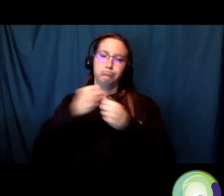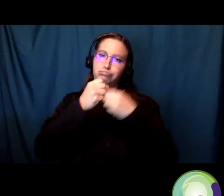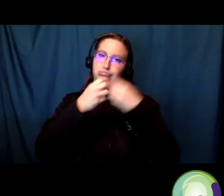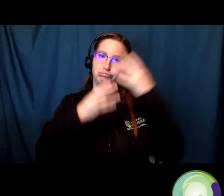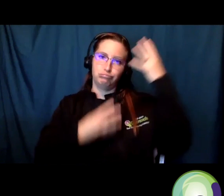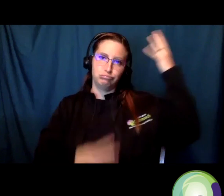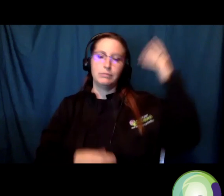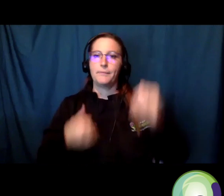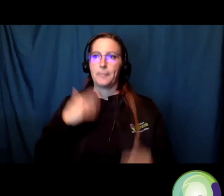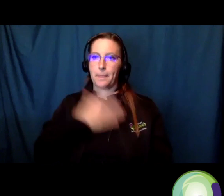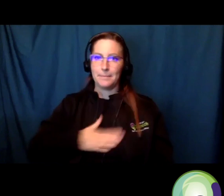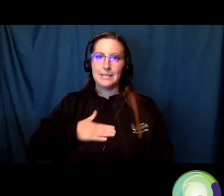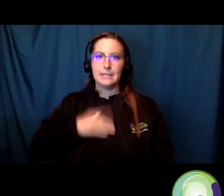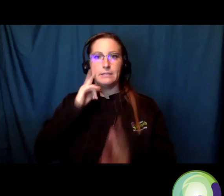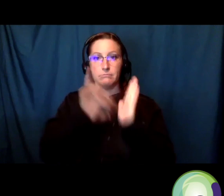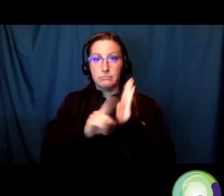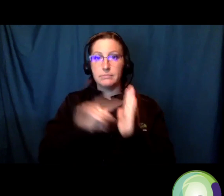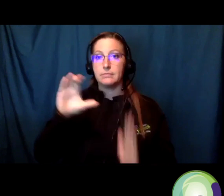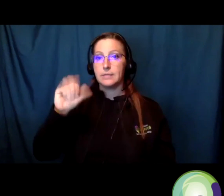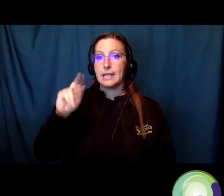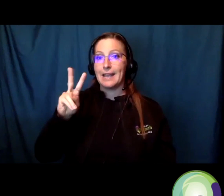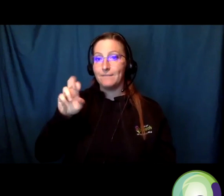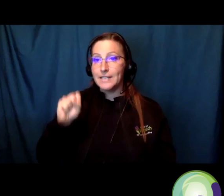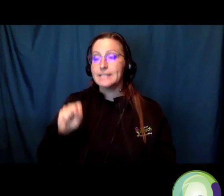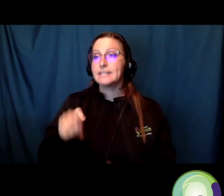you know you're checking into Canvas or looking at the events schedule